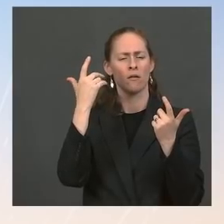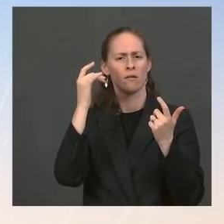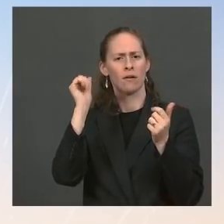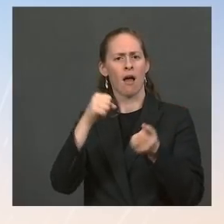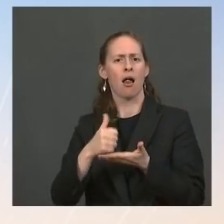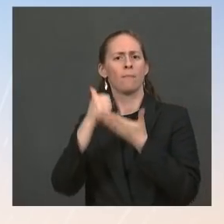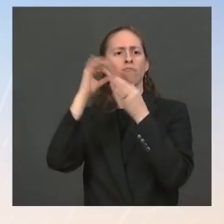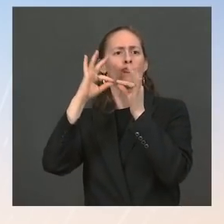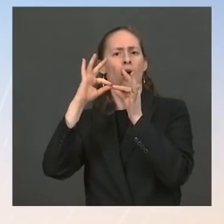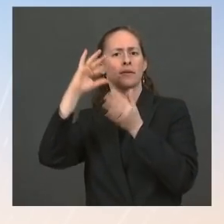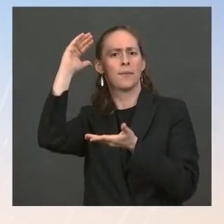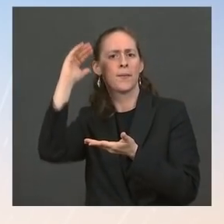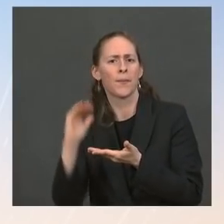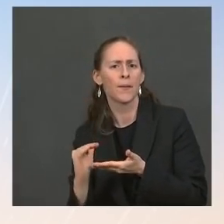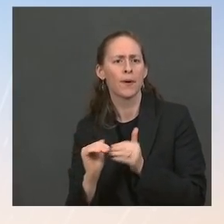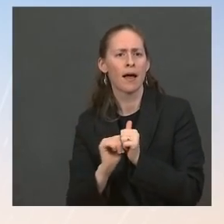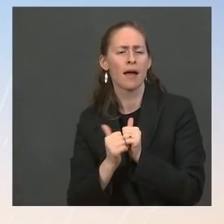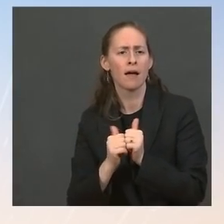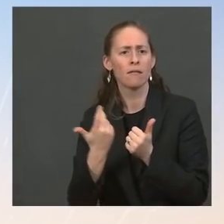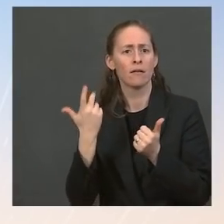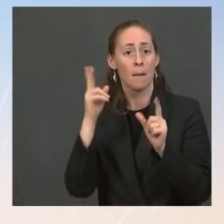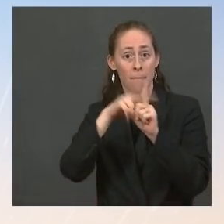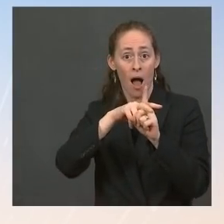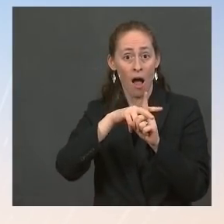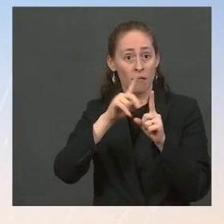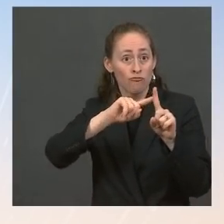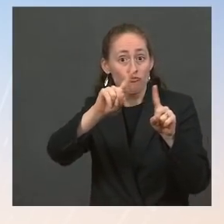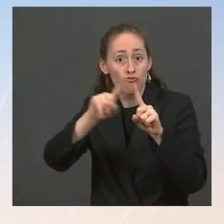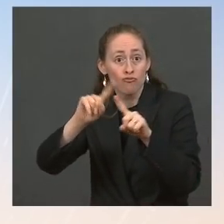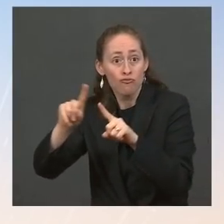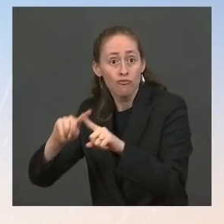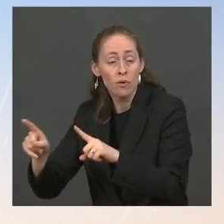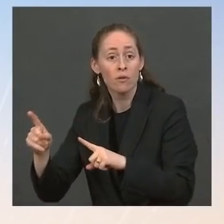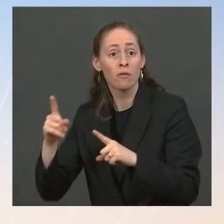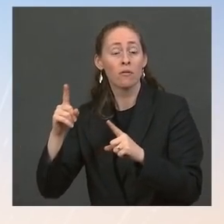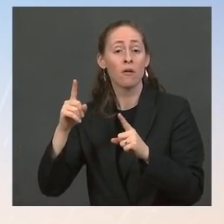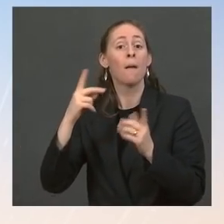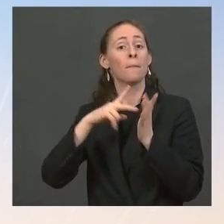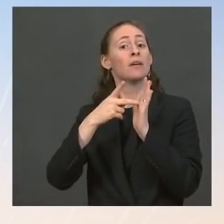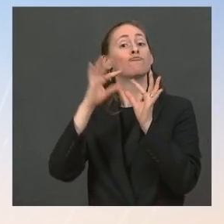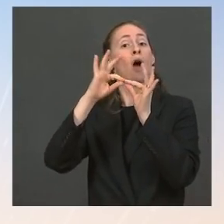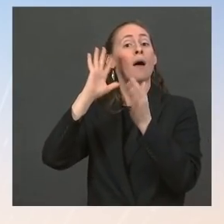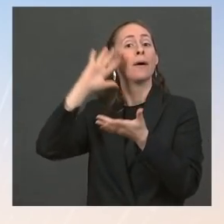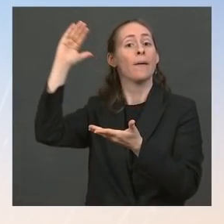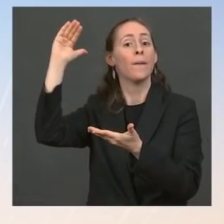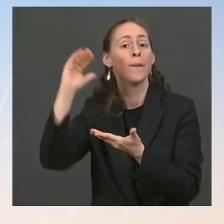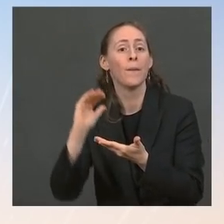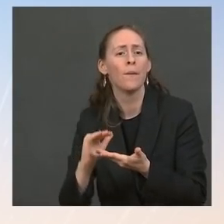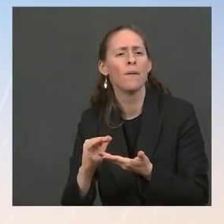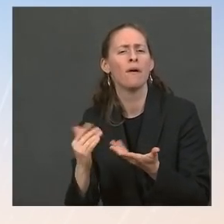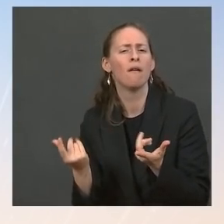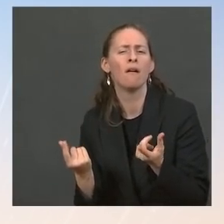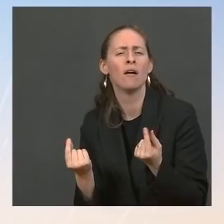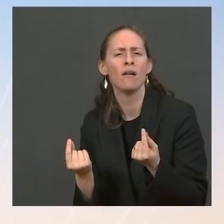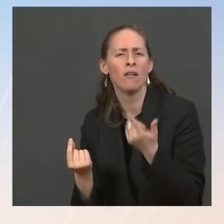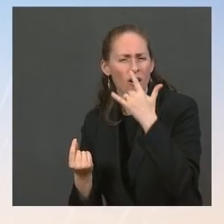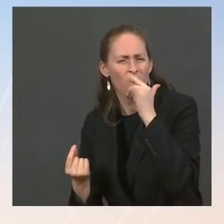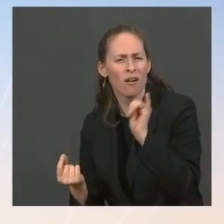You have business groups sent a letter, in the last couple days, asking the administration to consider easing them. Is that something you're viewing through the lens